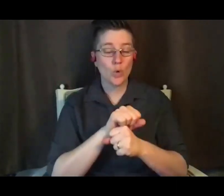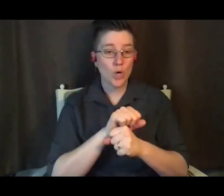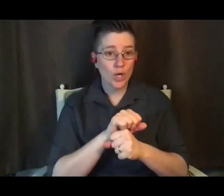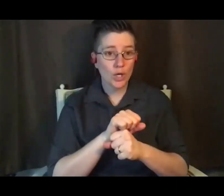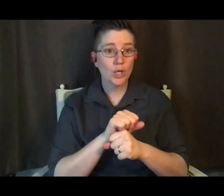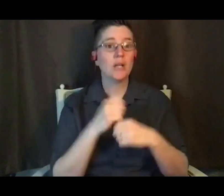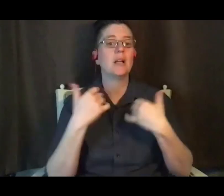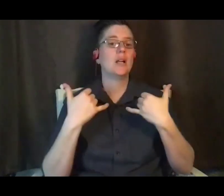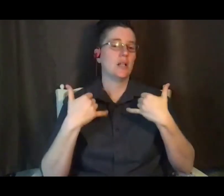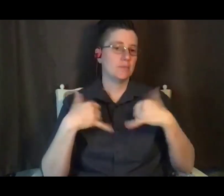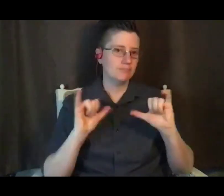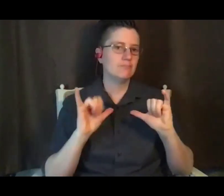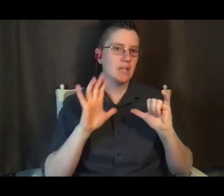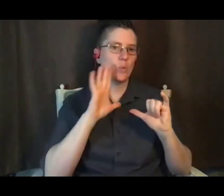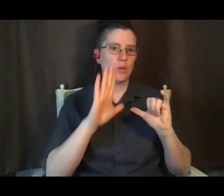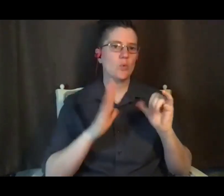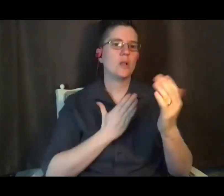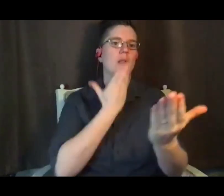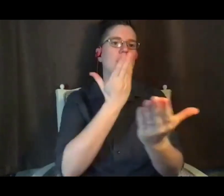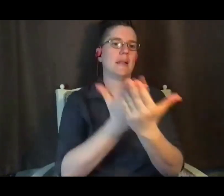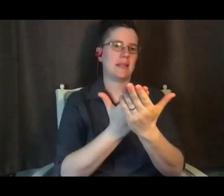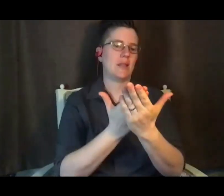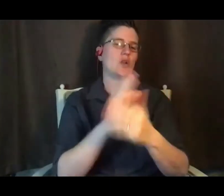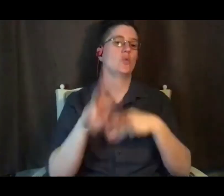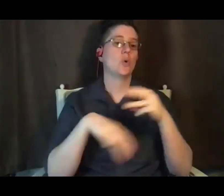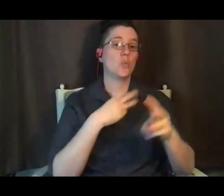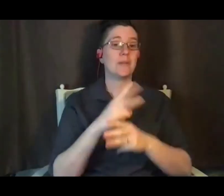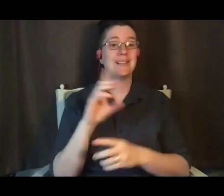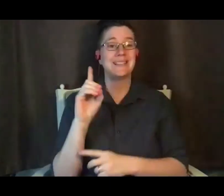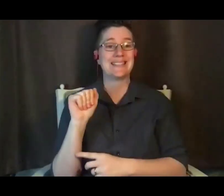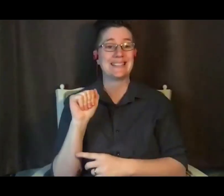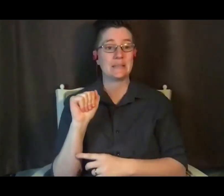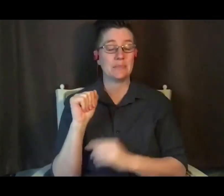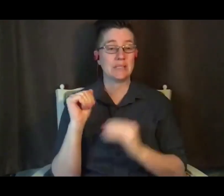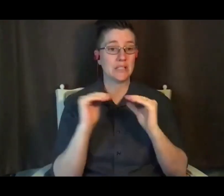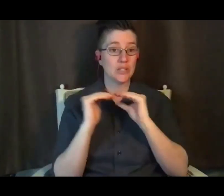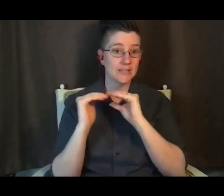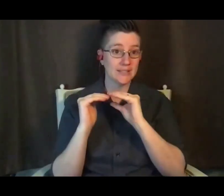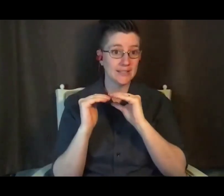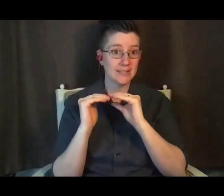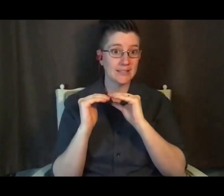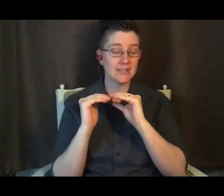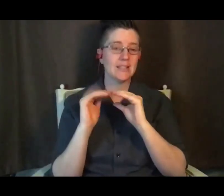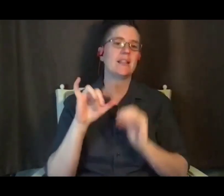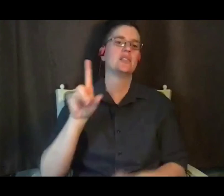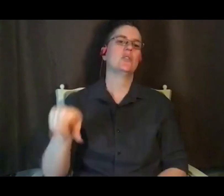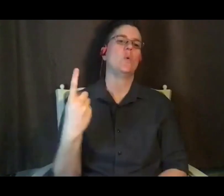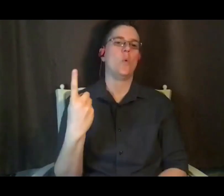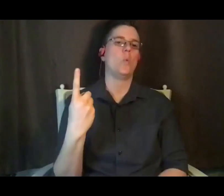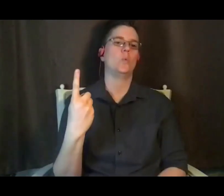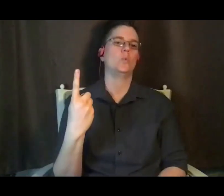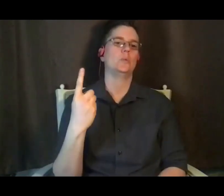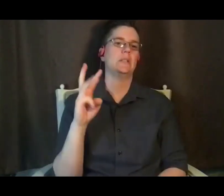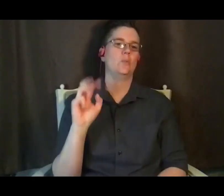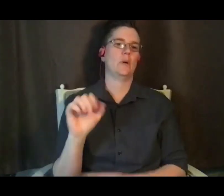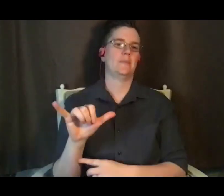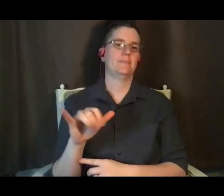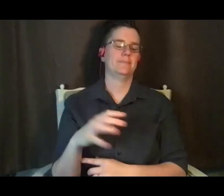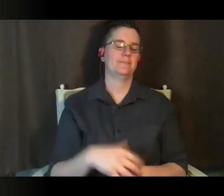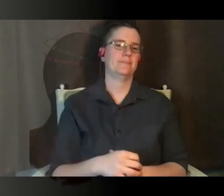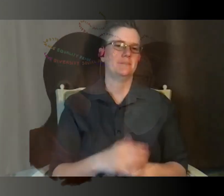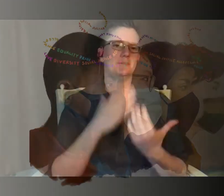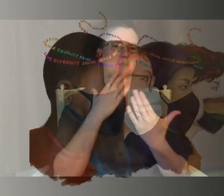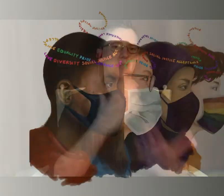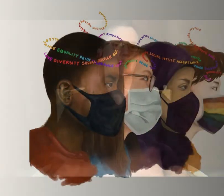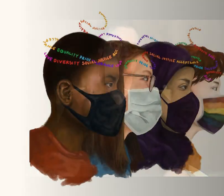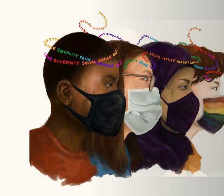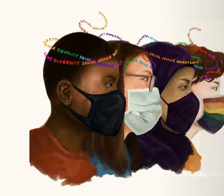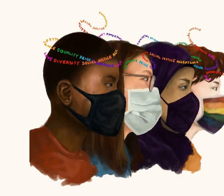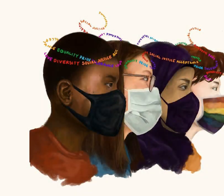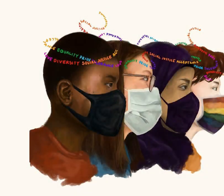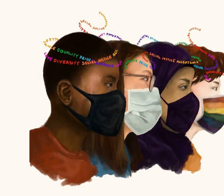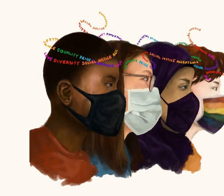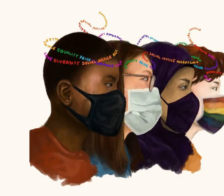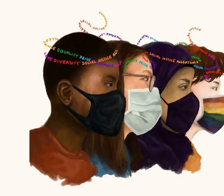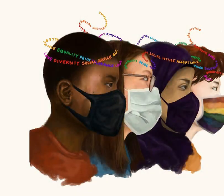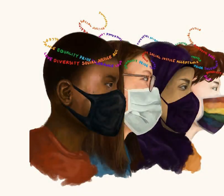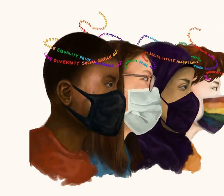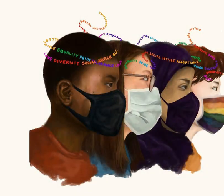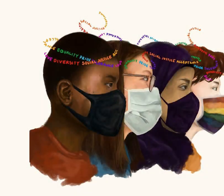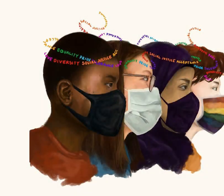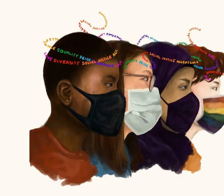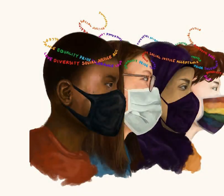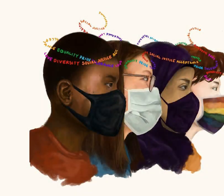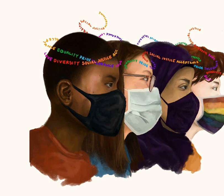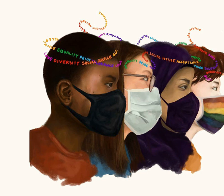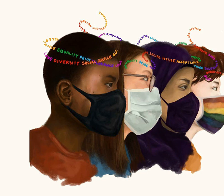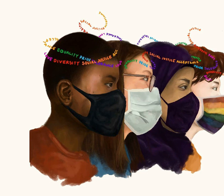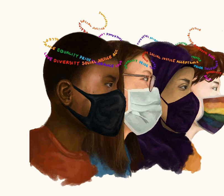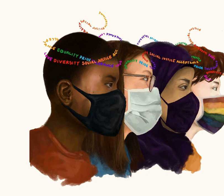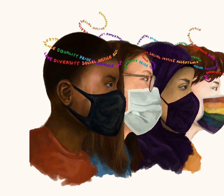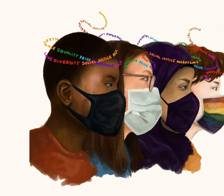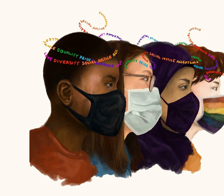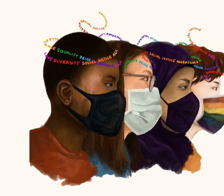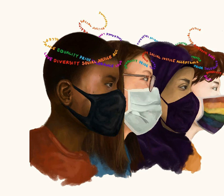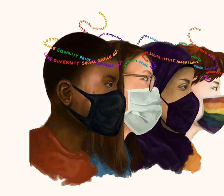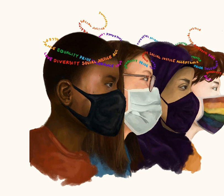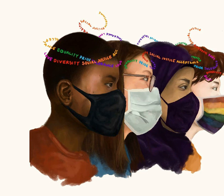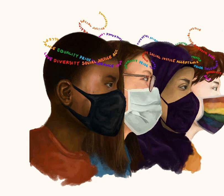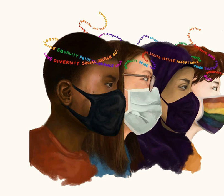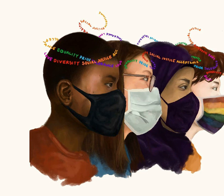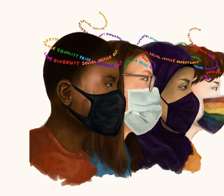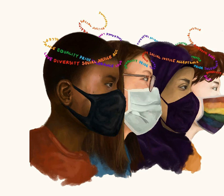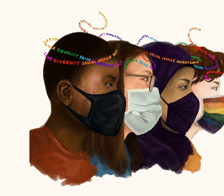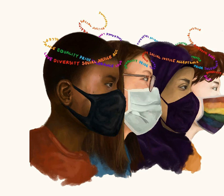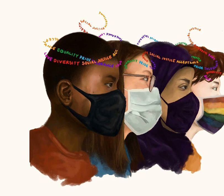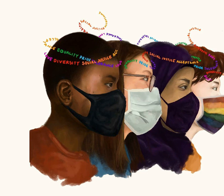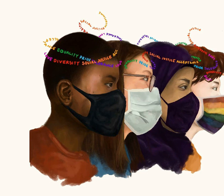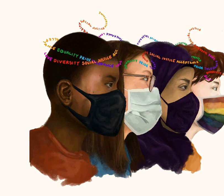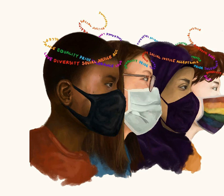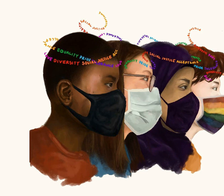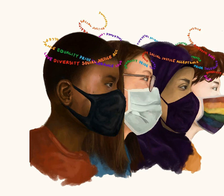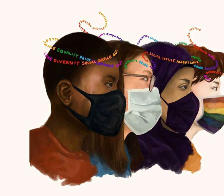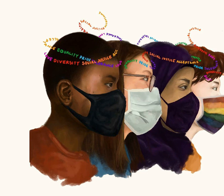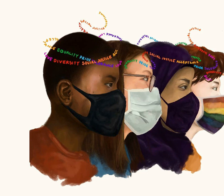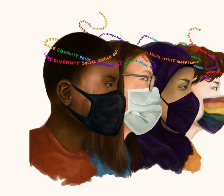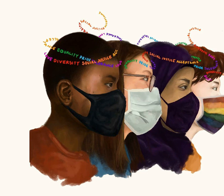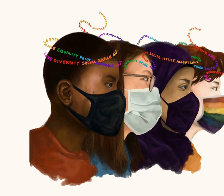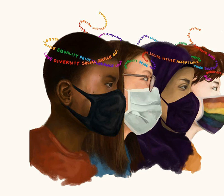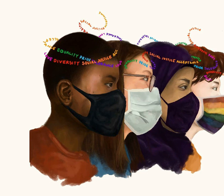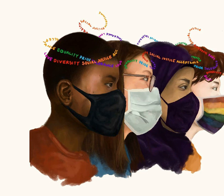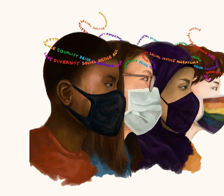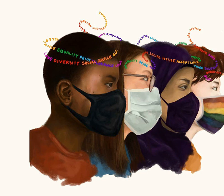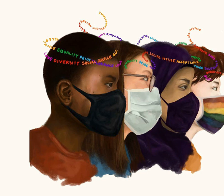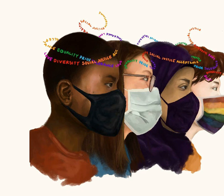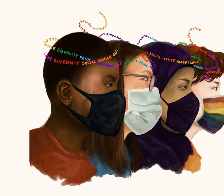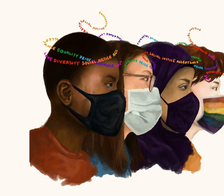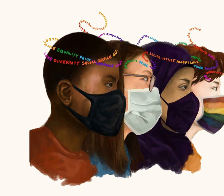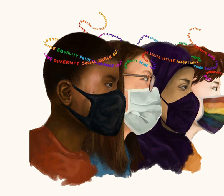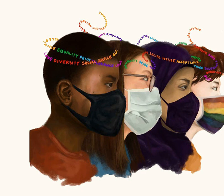be closer to a world in which disability justice is simply the way of being thank you